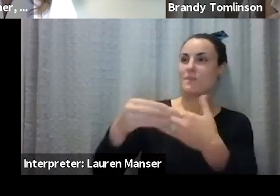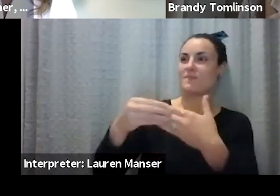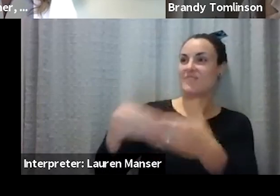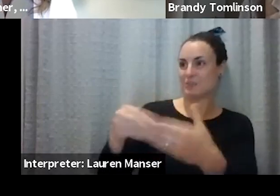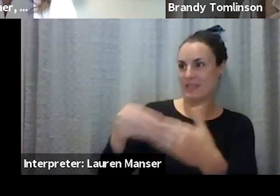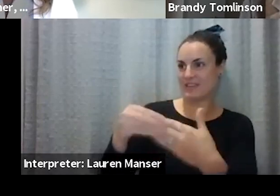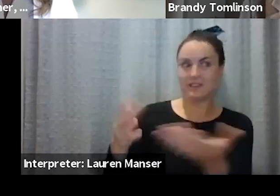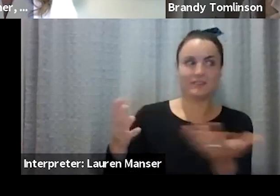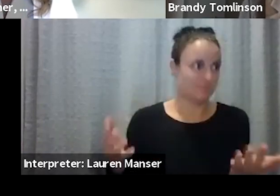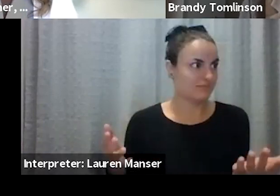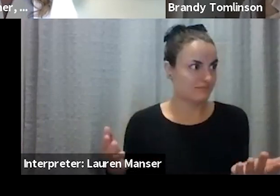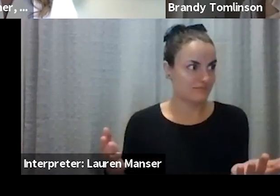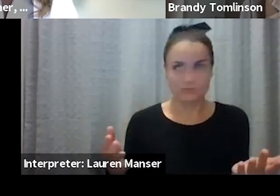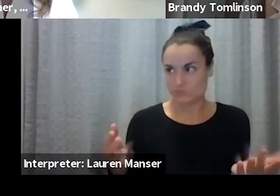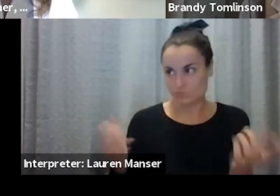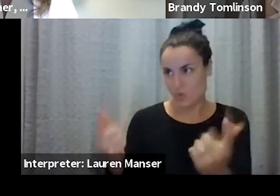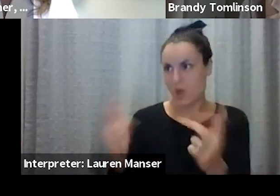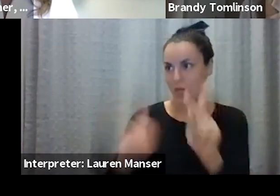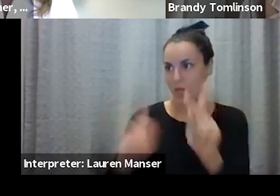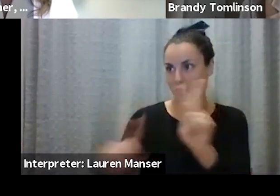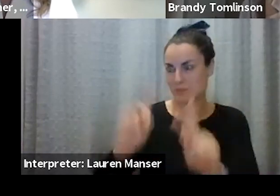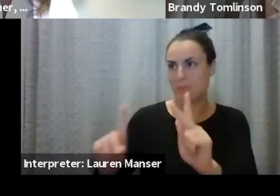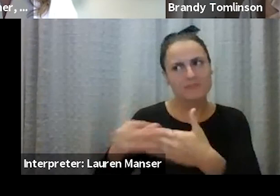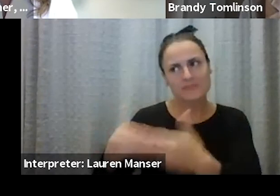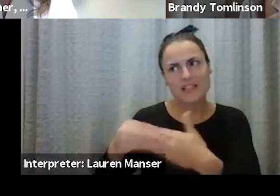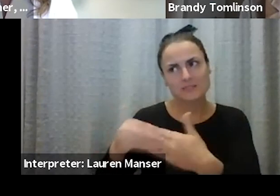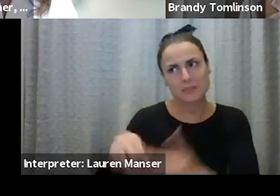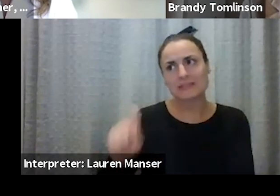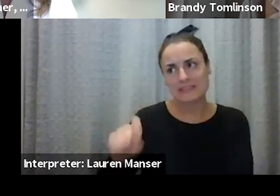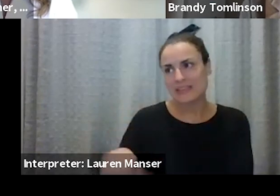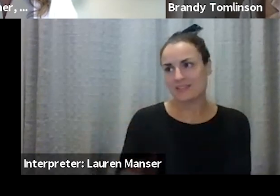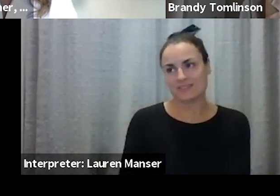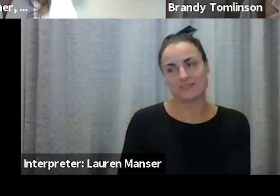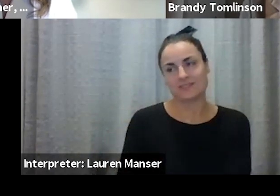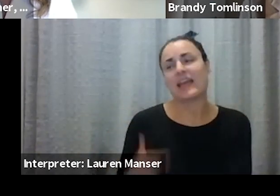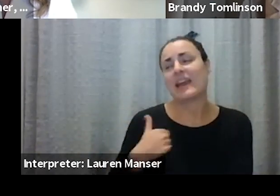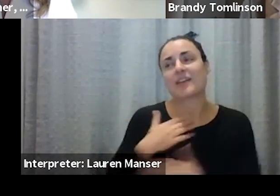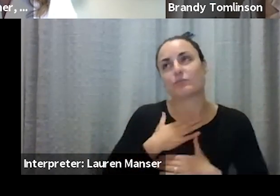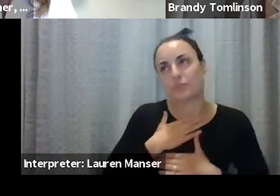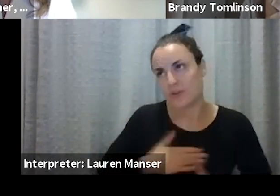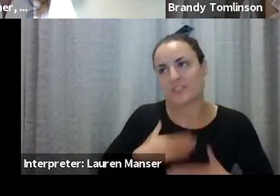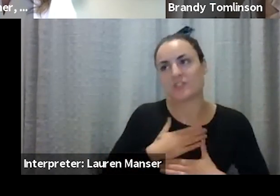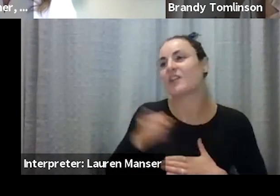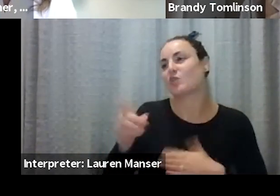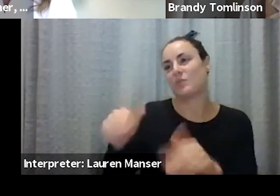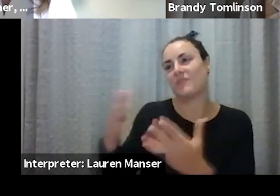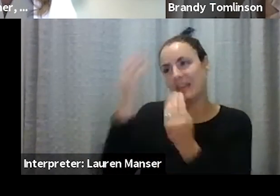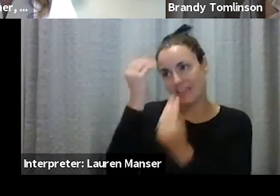in this and wherever we are in our lives, so I appreciate all of the information, not only from you, Alison,